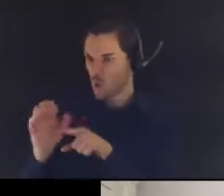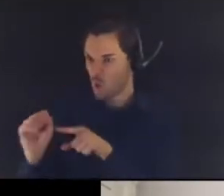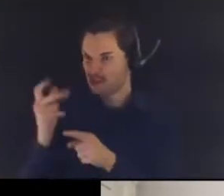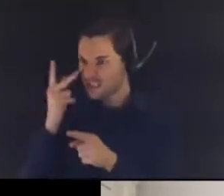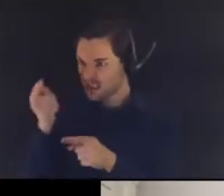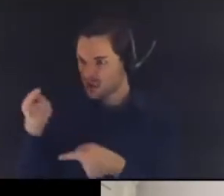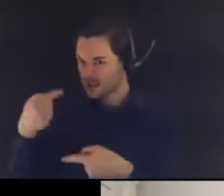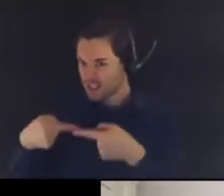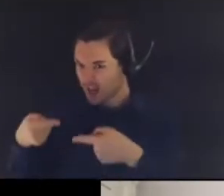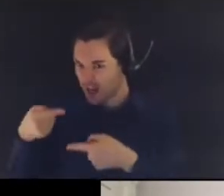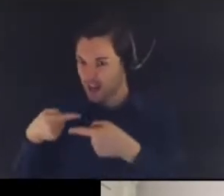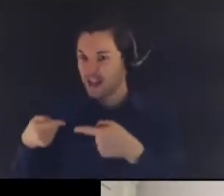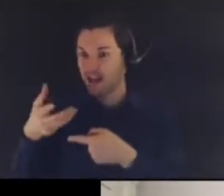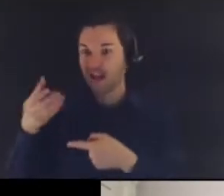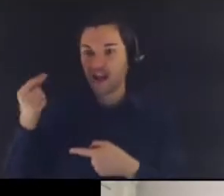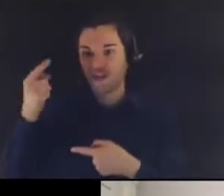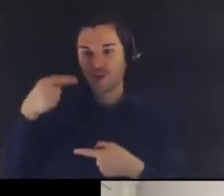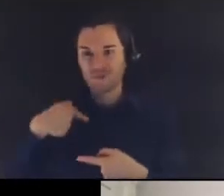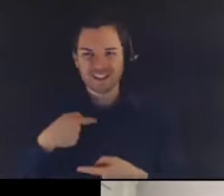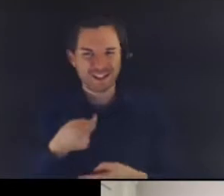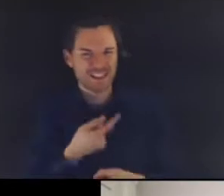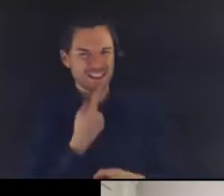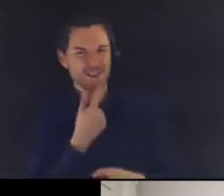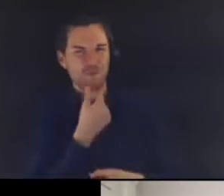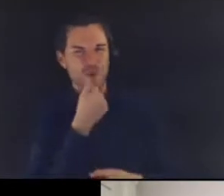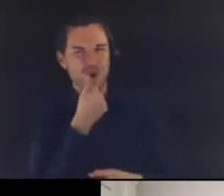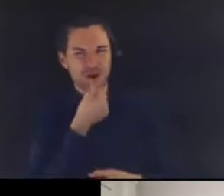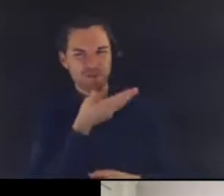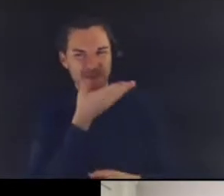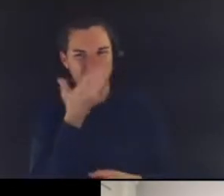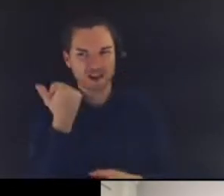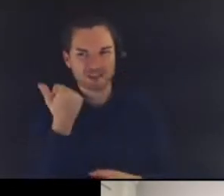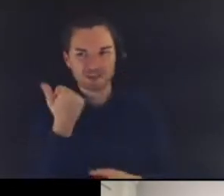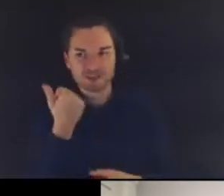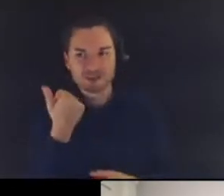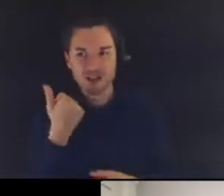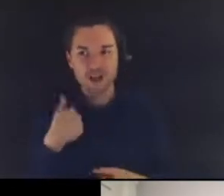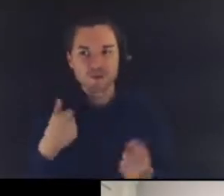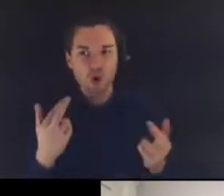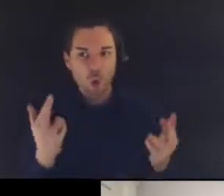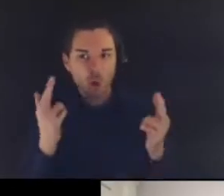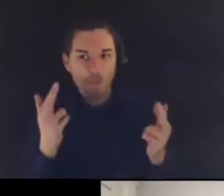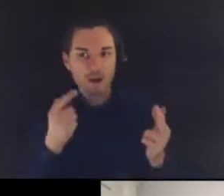would talk to me as a scientist and see me as a scientist but nine times out of ten they